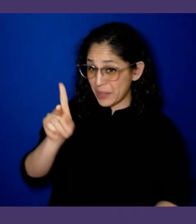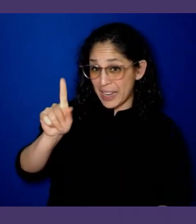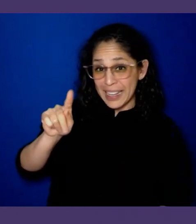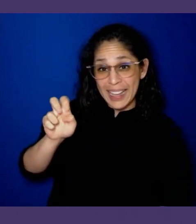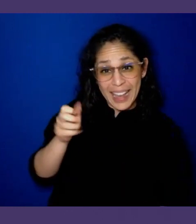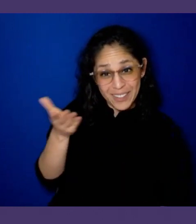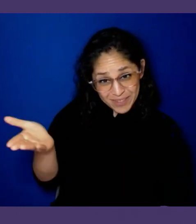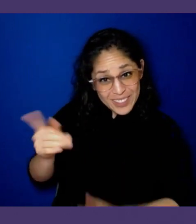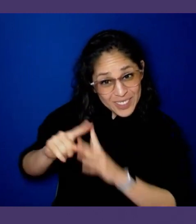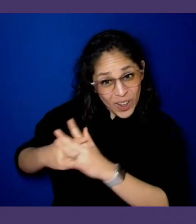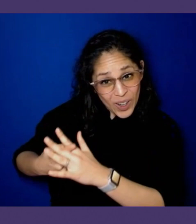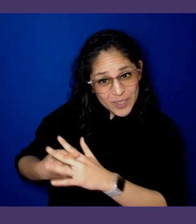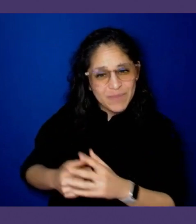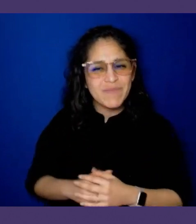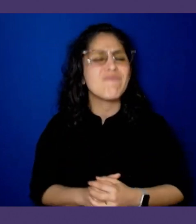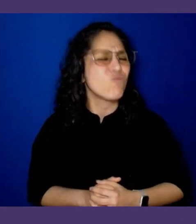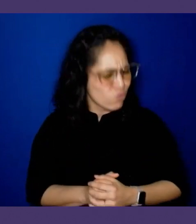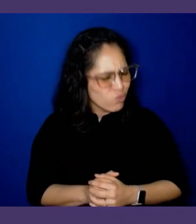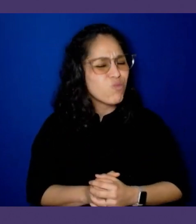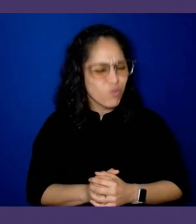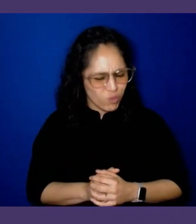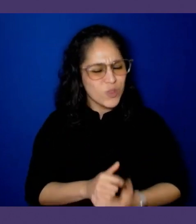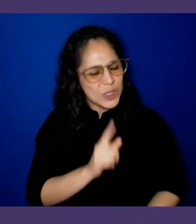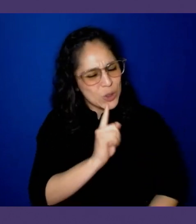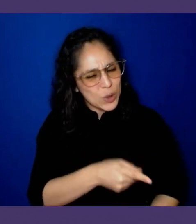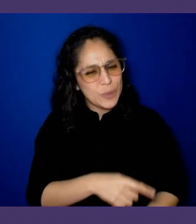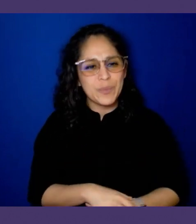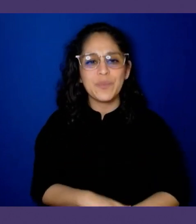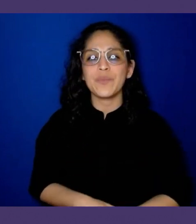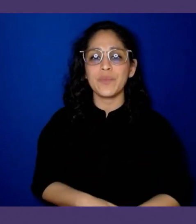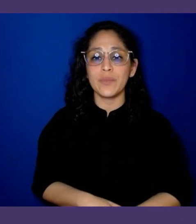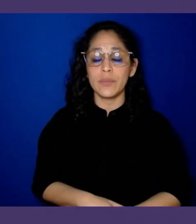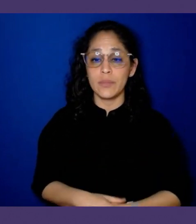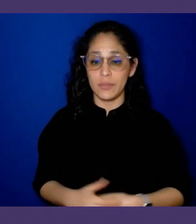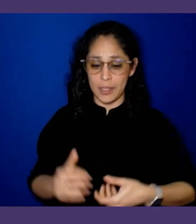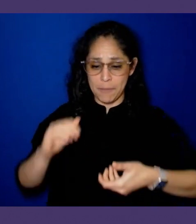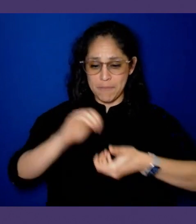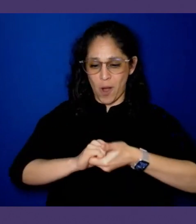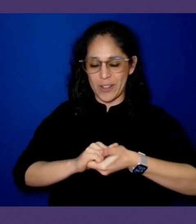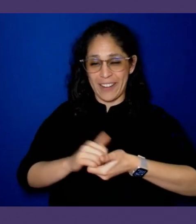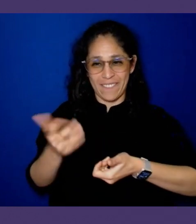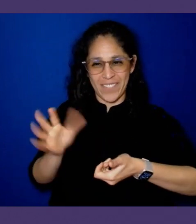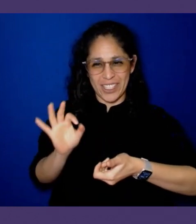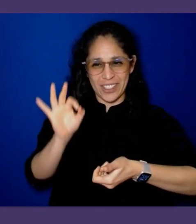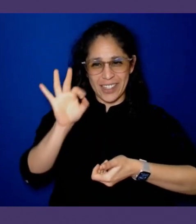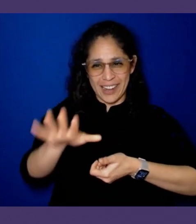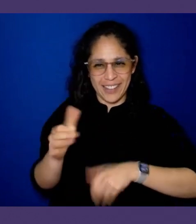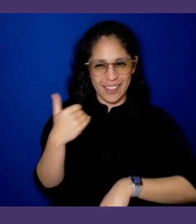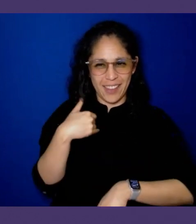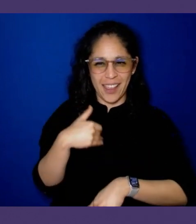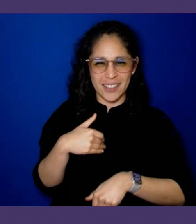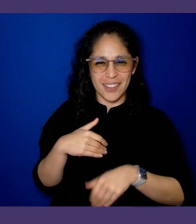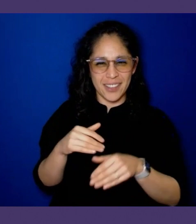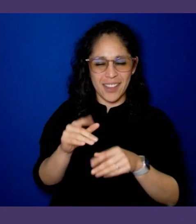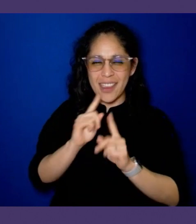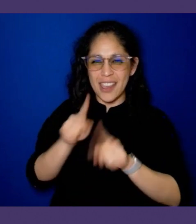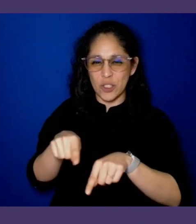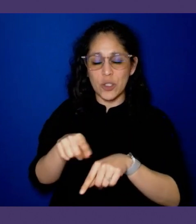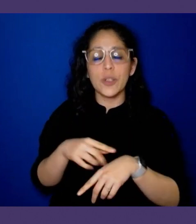Kate Sonka: Yeah, happy to. In terms of partnering with, I hinted at it in my last answer, but in terms of industry,